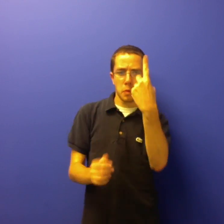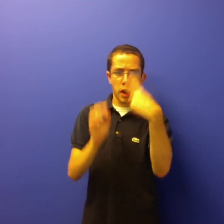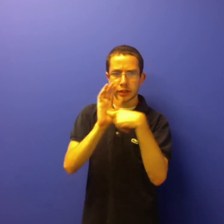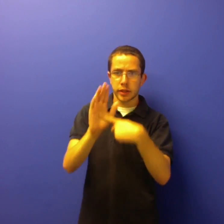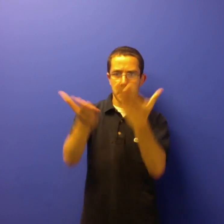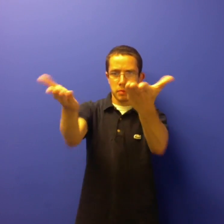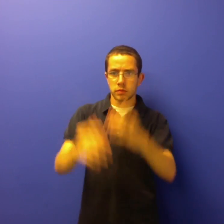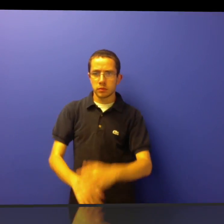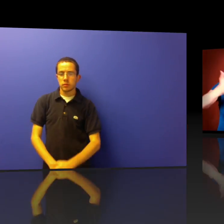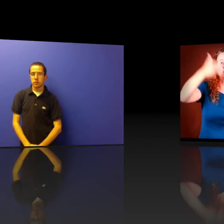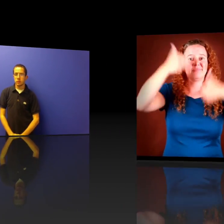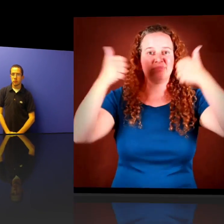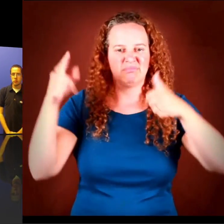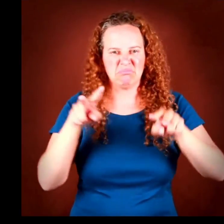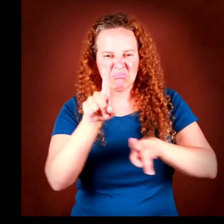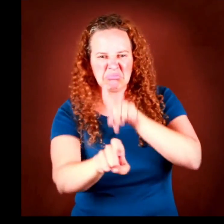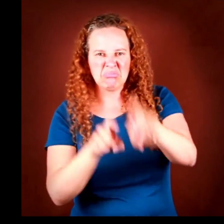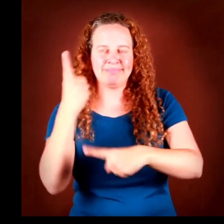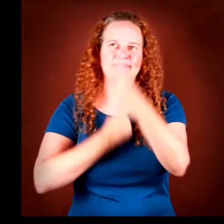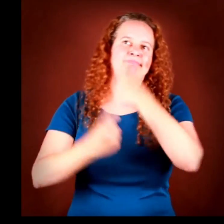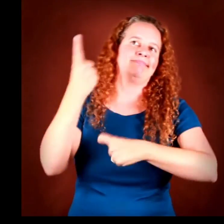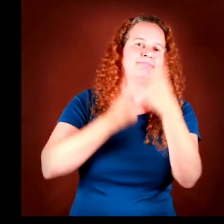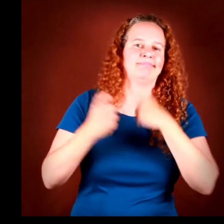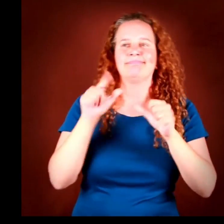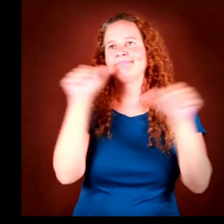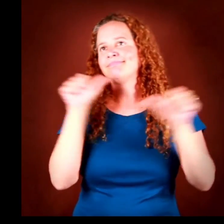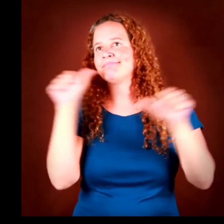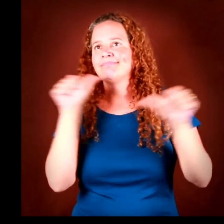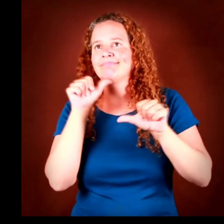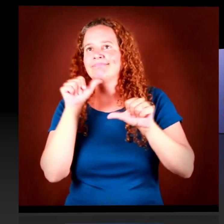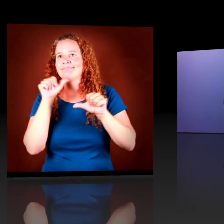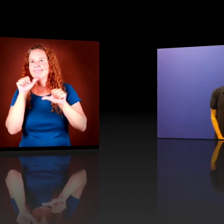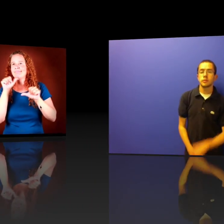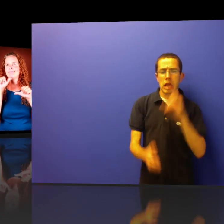Here is one example *Transitions to another slide* A person wearing blue shirt and a curly long hair is standing behind a red background Executive questioning denying *Transition back to the original signer*